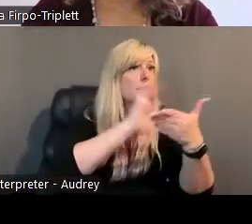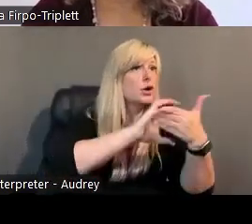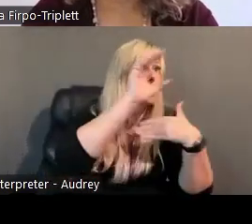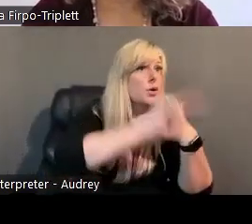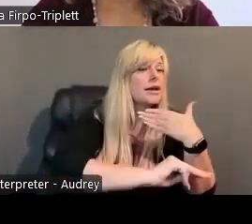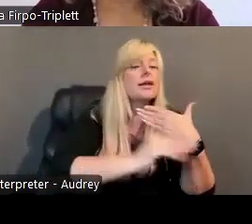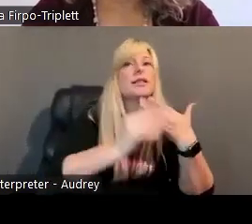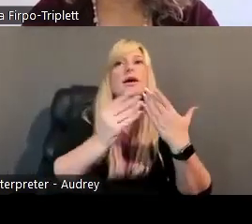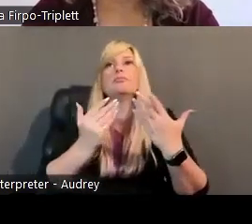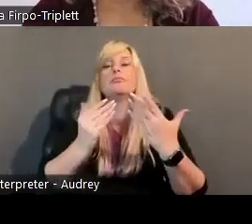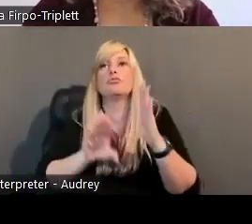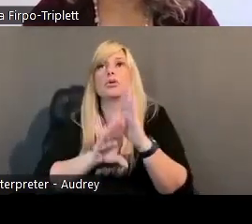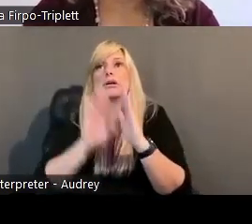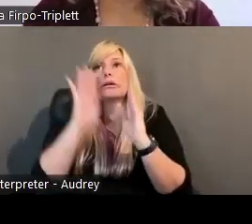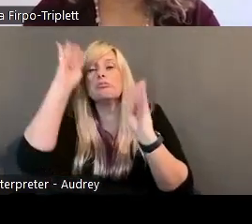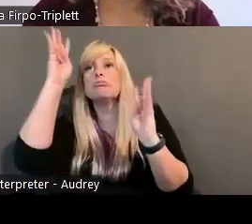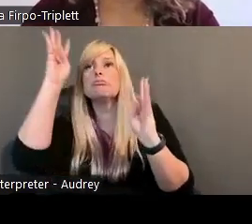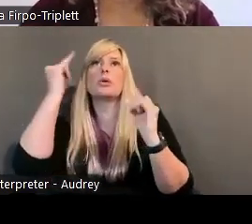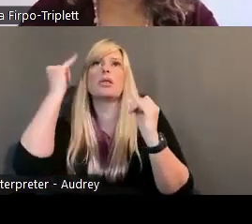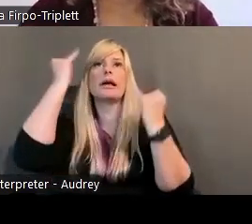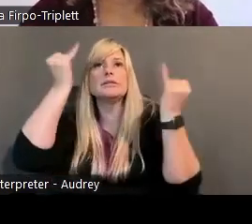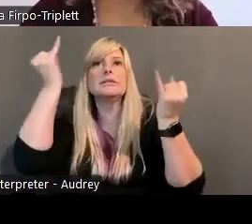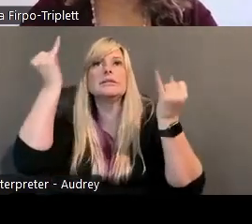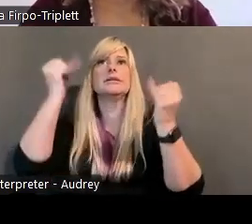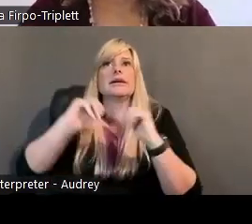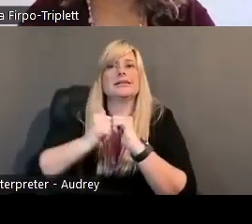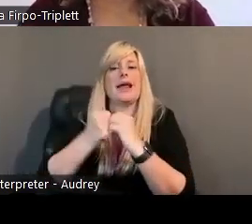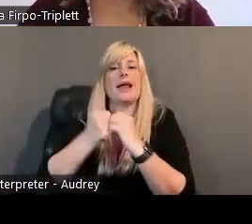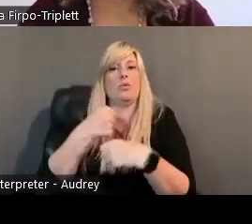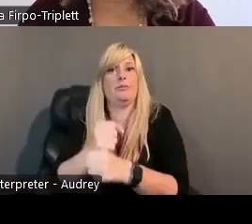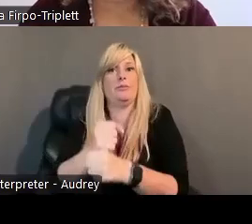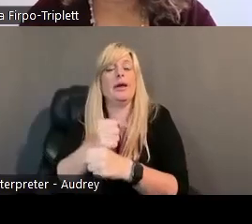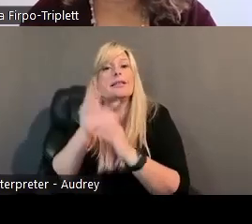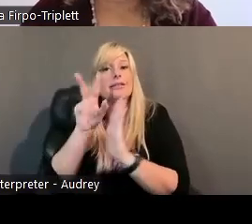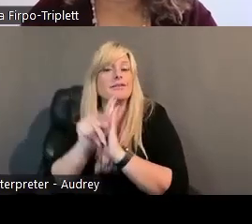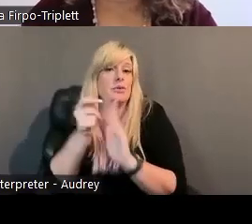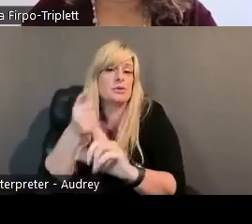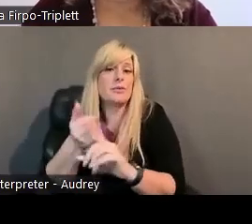depicted in the videos and the creation of the videos themselves, and the functionality of the